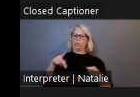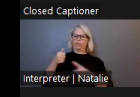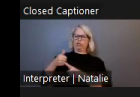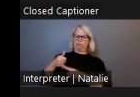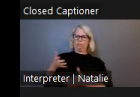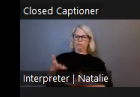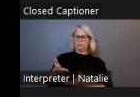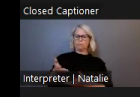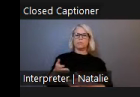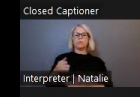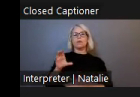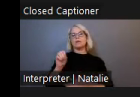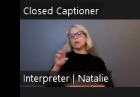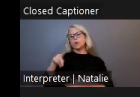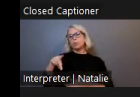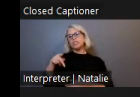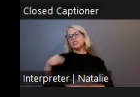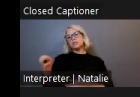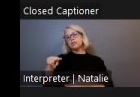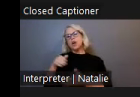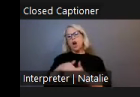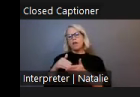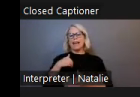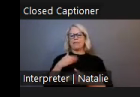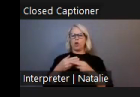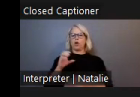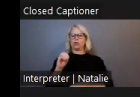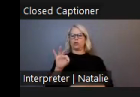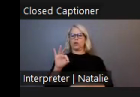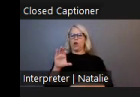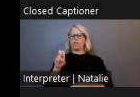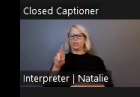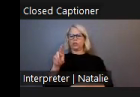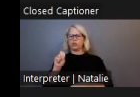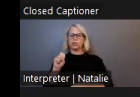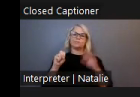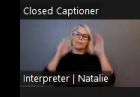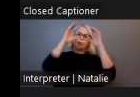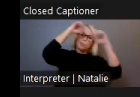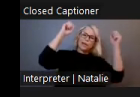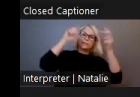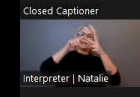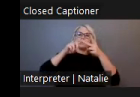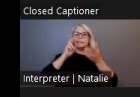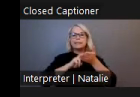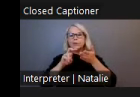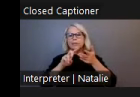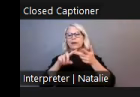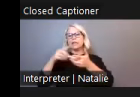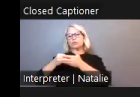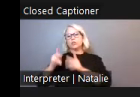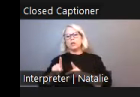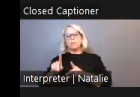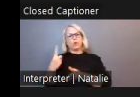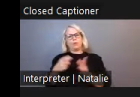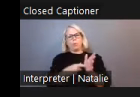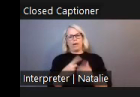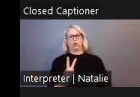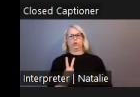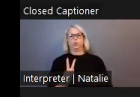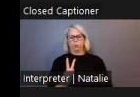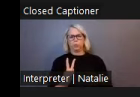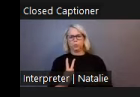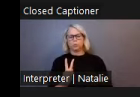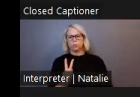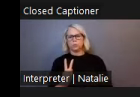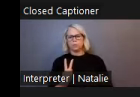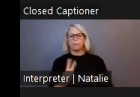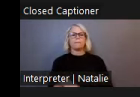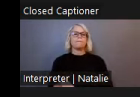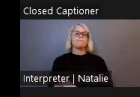They will often have officers with the secretary or treasurer or whichever and you only need